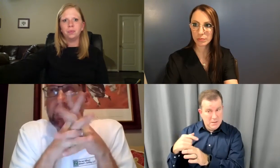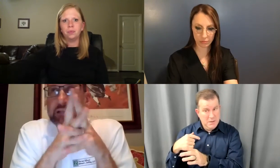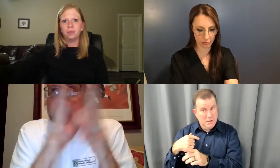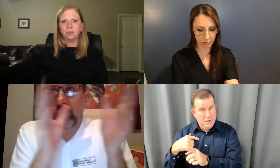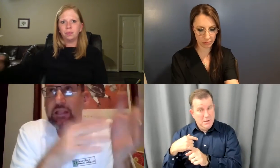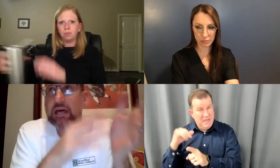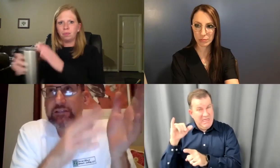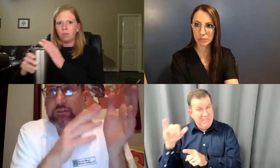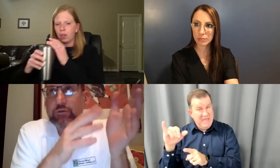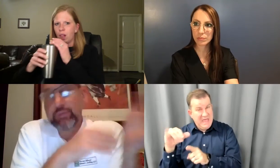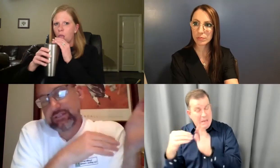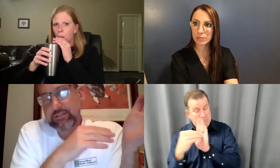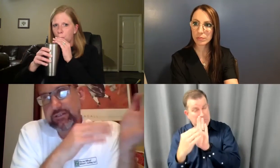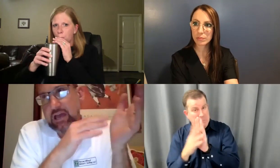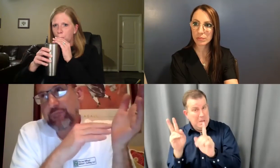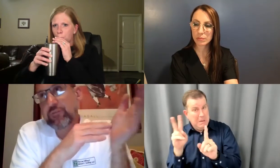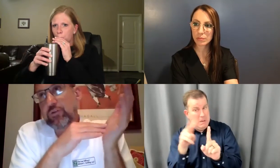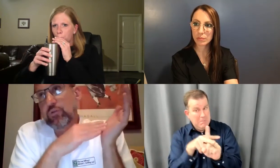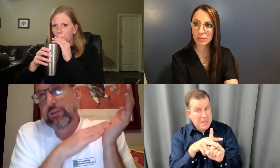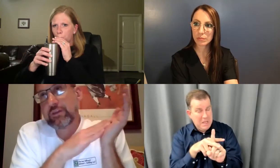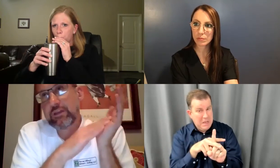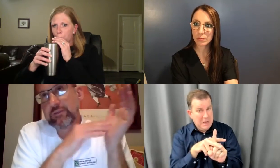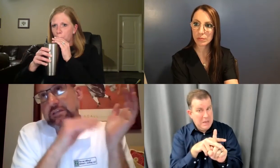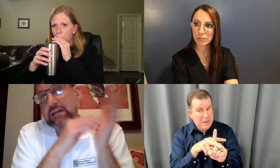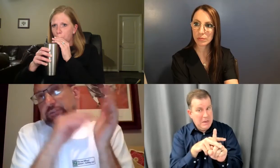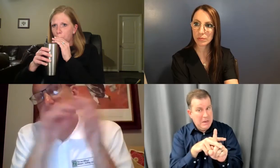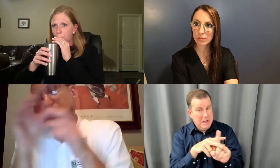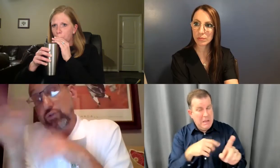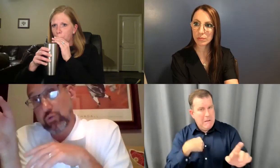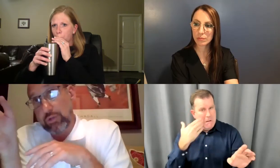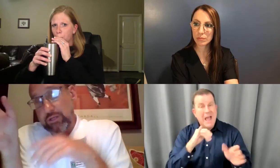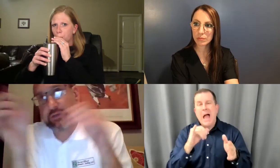guidance apply to a business. I'm familiar with it in the title two arena